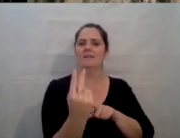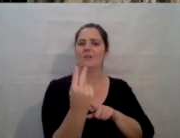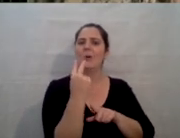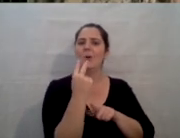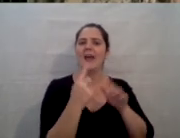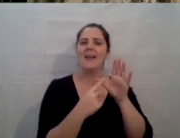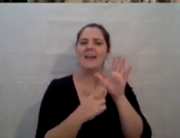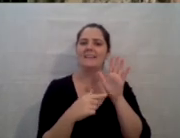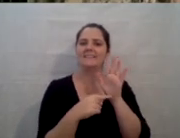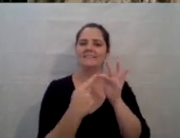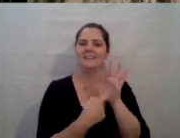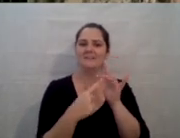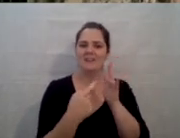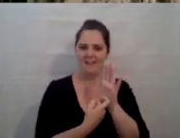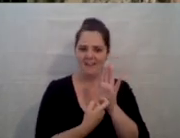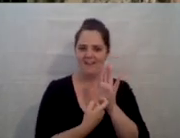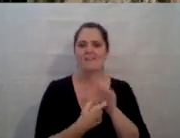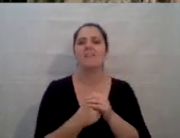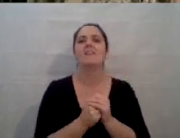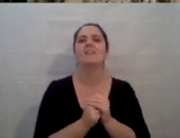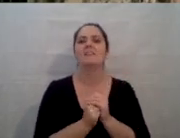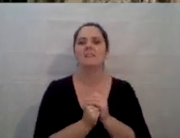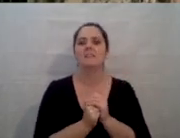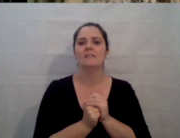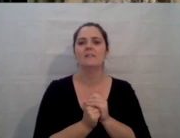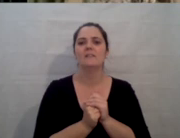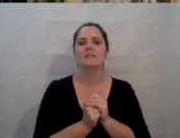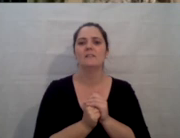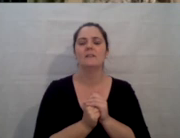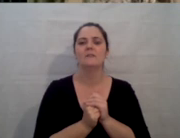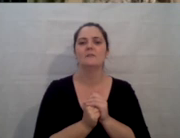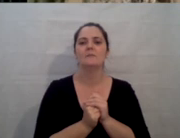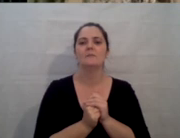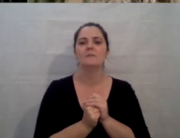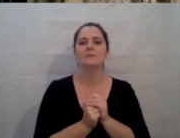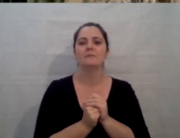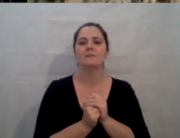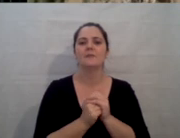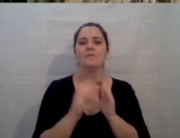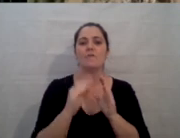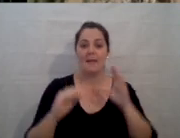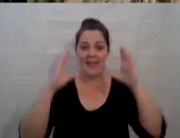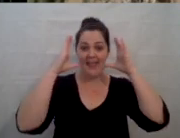pose of the front of his body, so we're coming from his head and we're coming over to his weight-bearing leg which is also